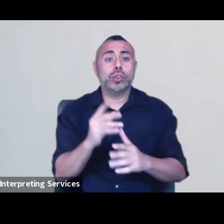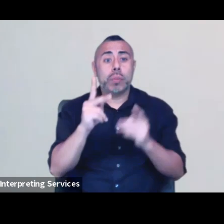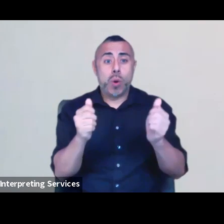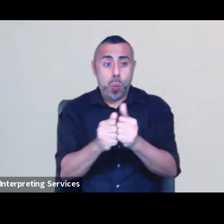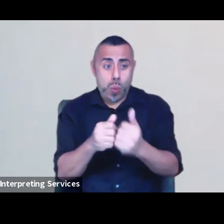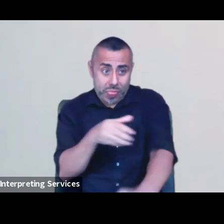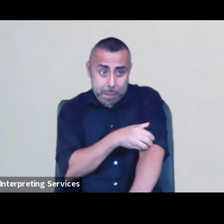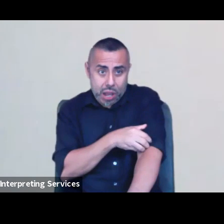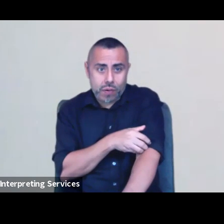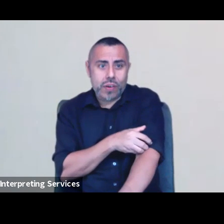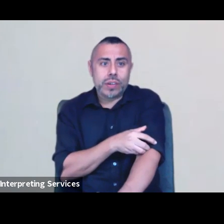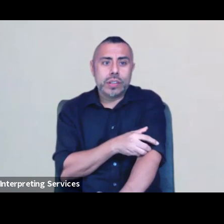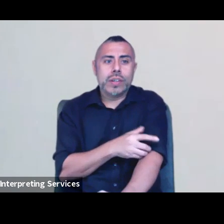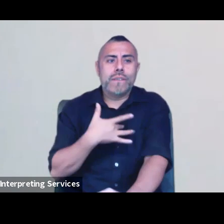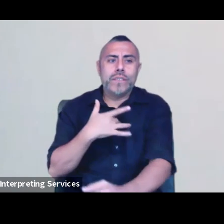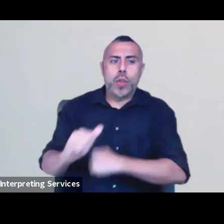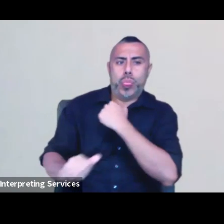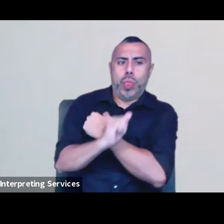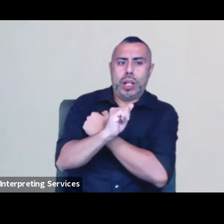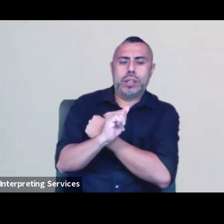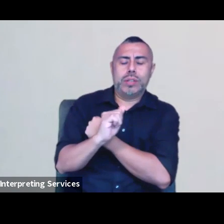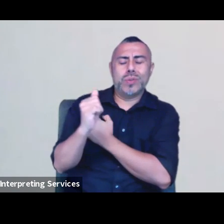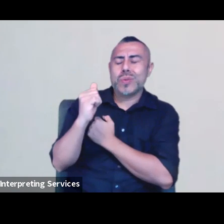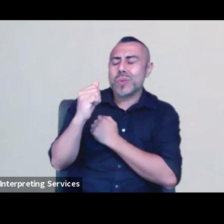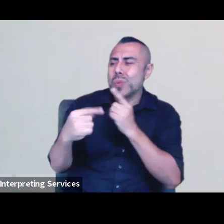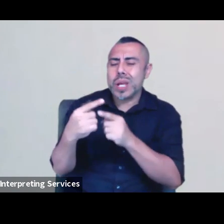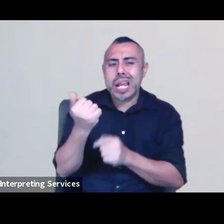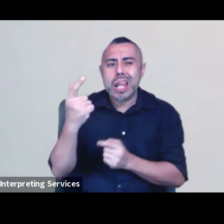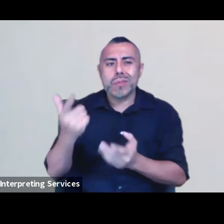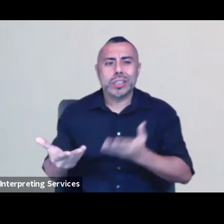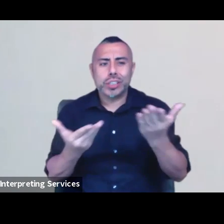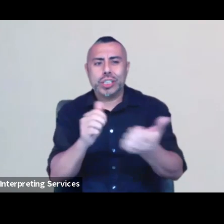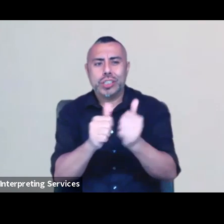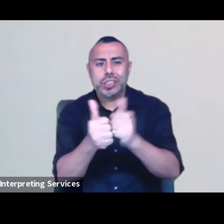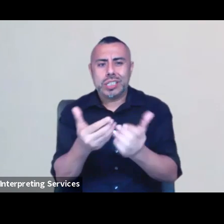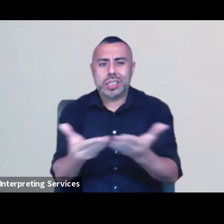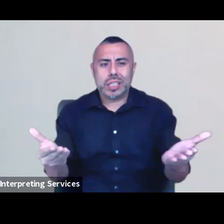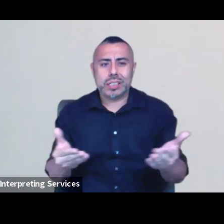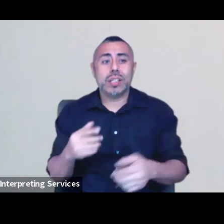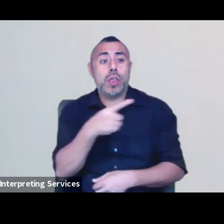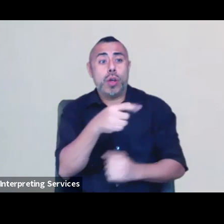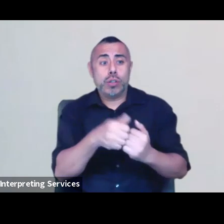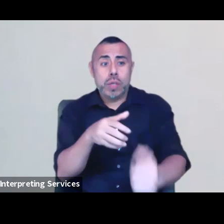are ill-informed, emotional, inexperienced. This attitude is very familiar to me